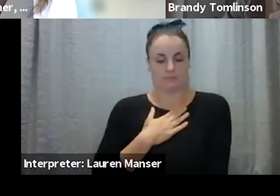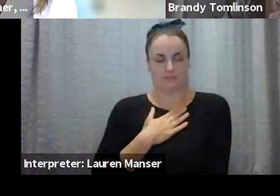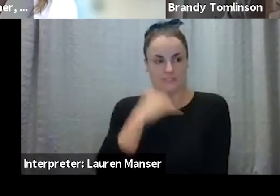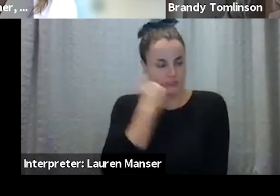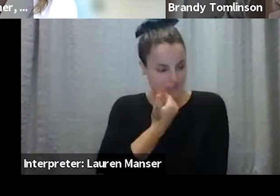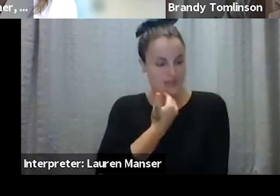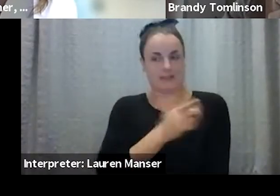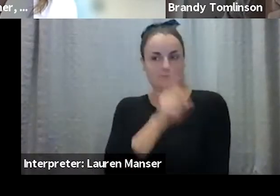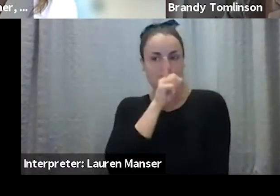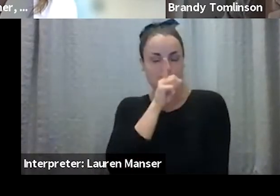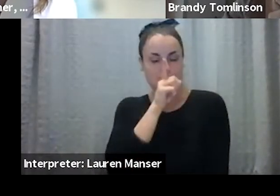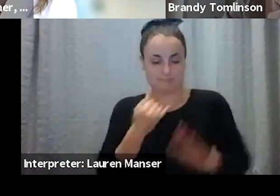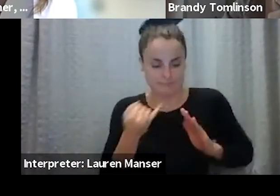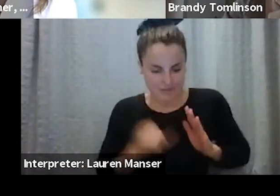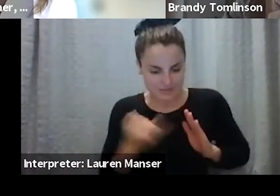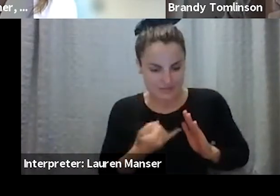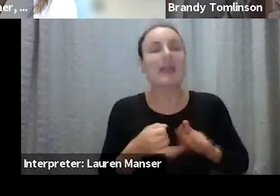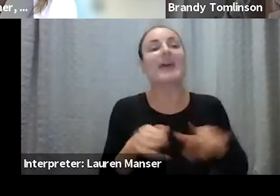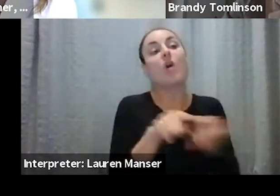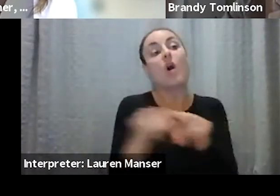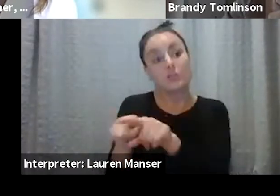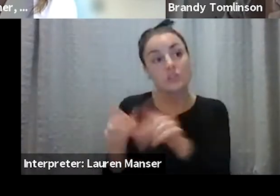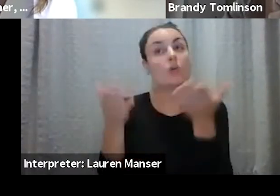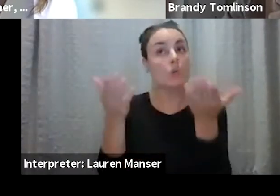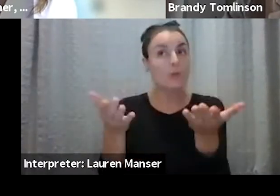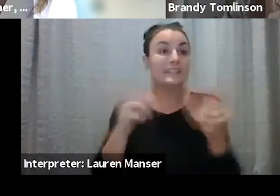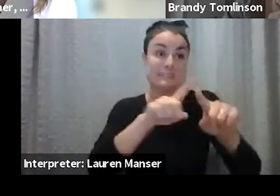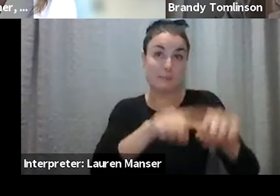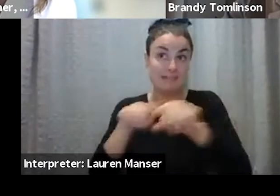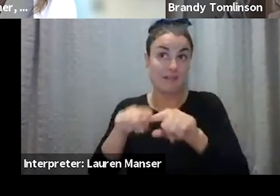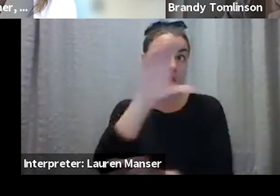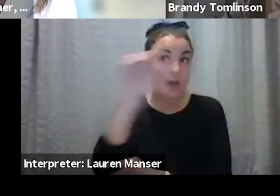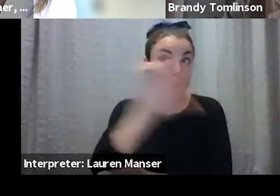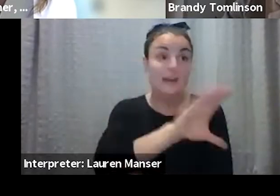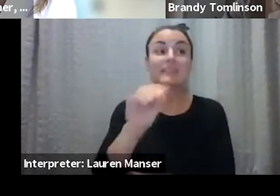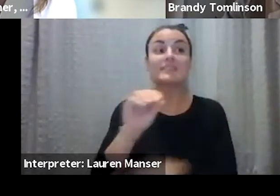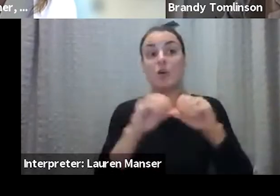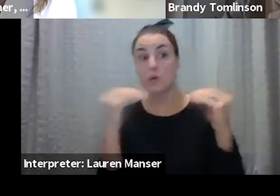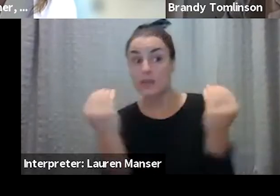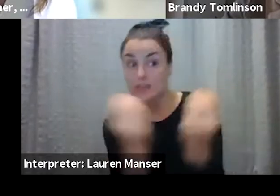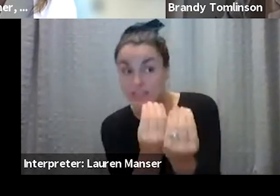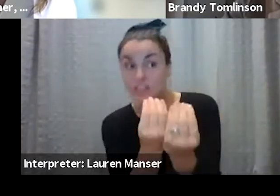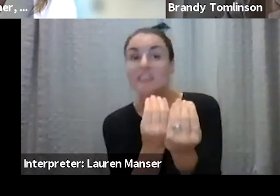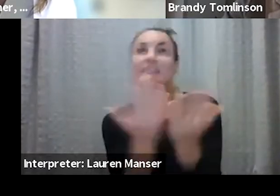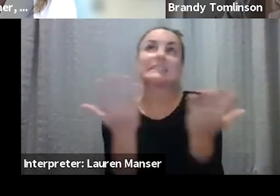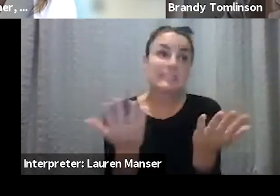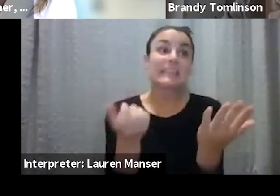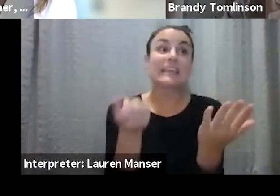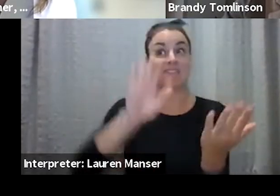of stigmatization, depending on how they act and react to their employee's or applicant's disabilities,